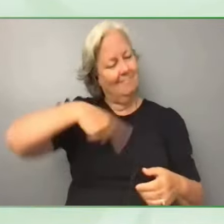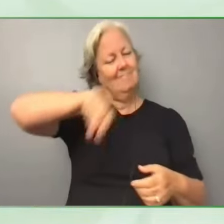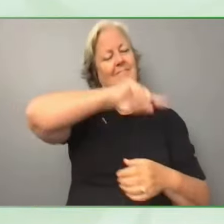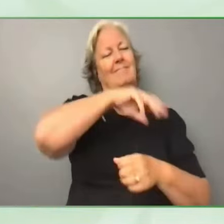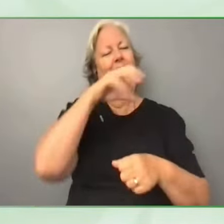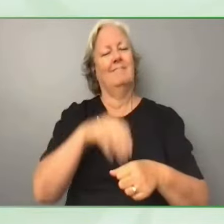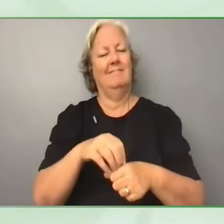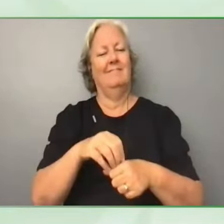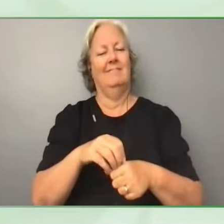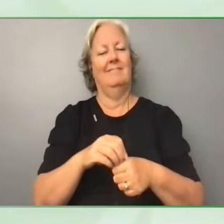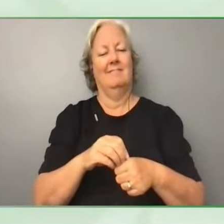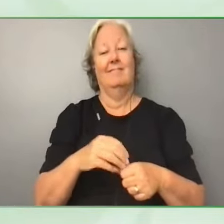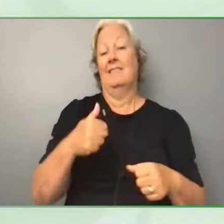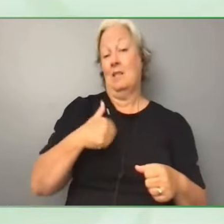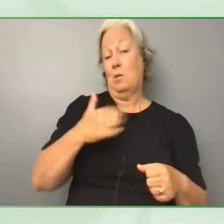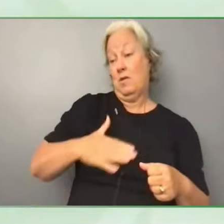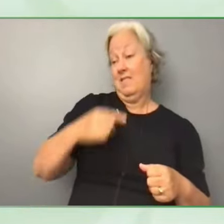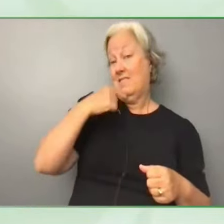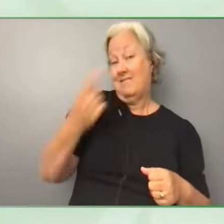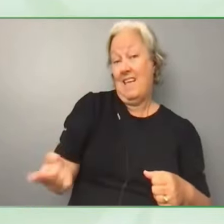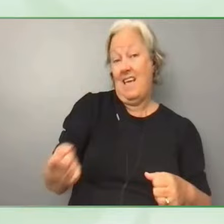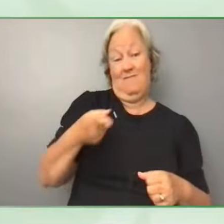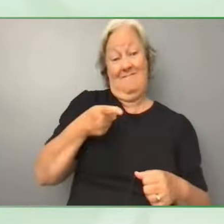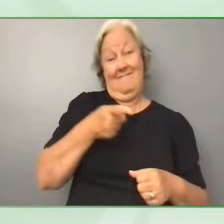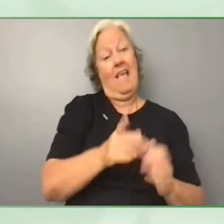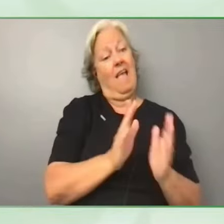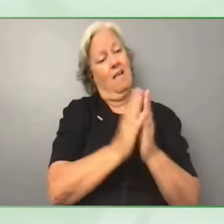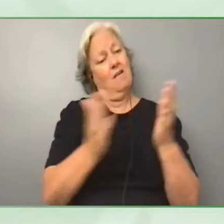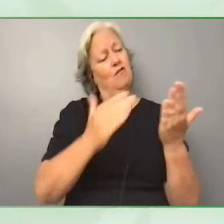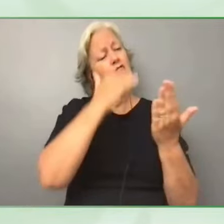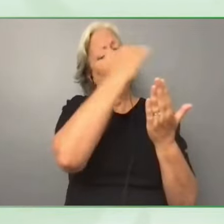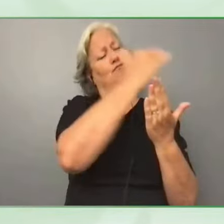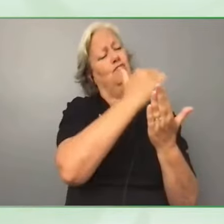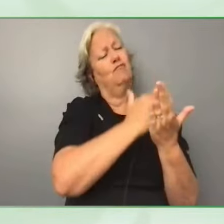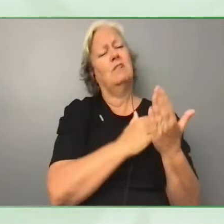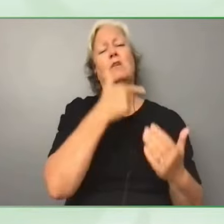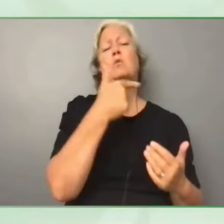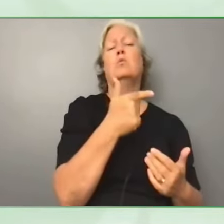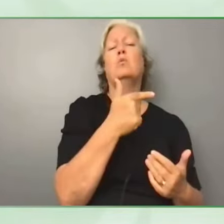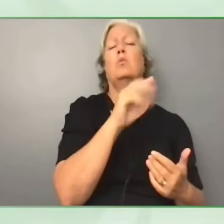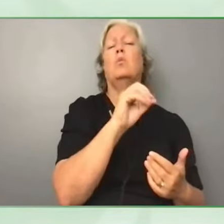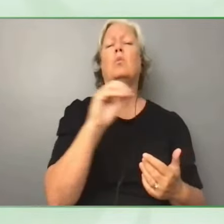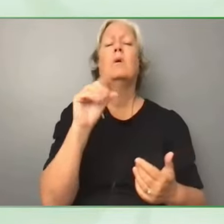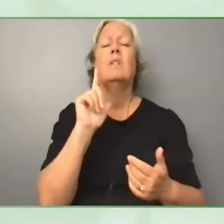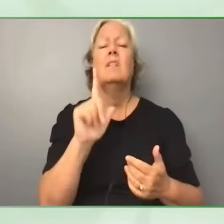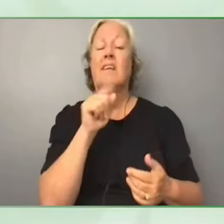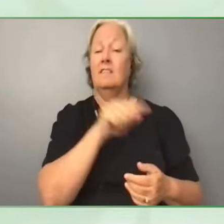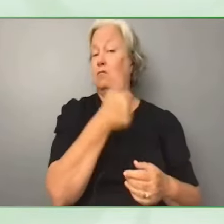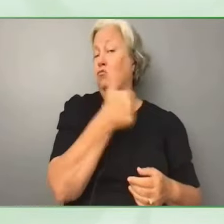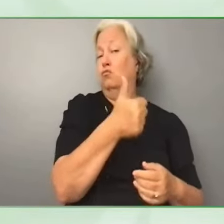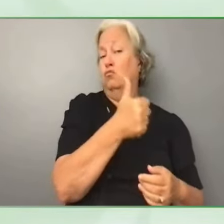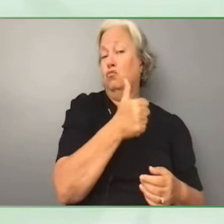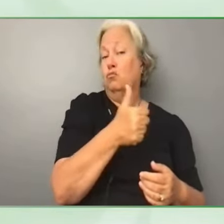is also a very good tool to change attitudes of communities regarding